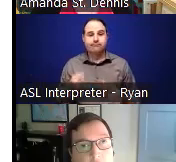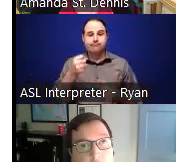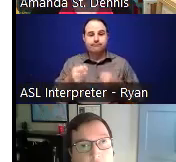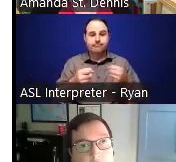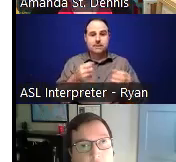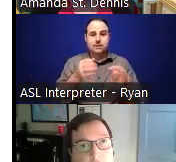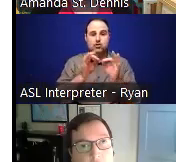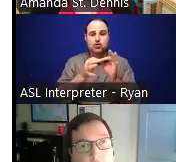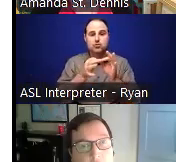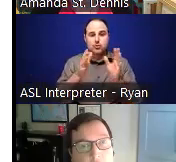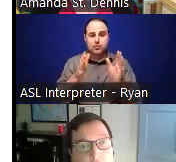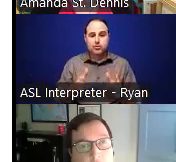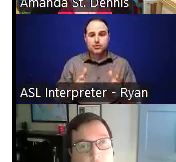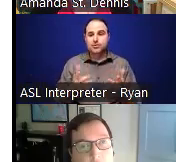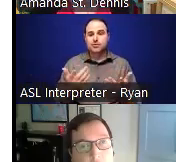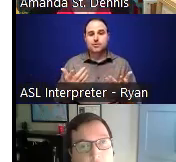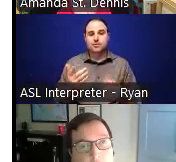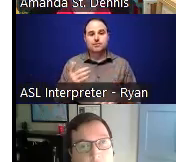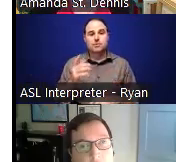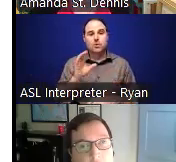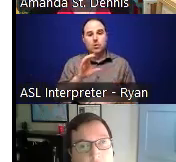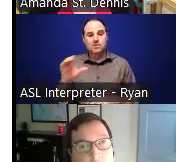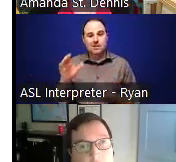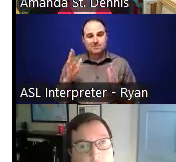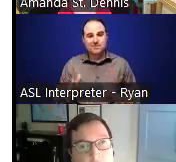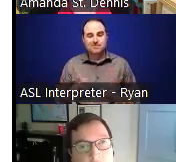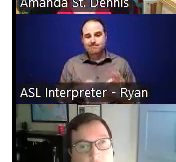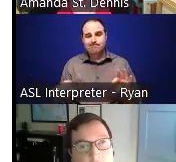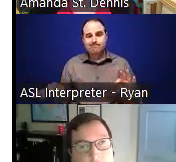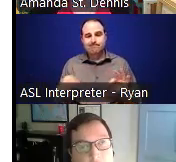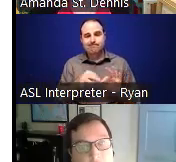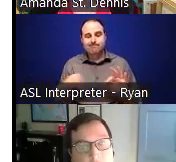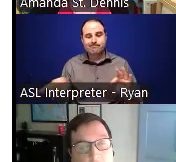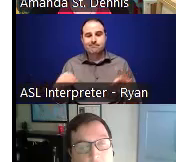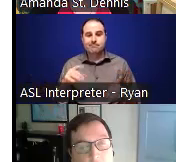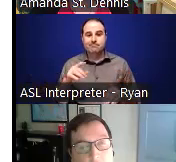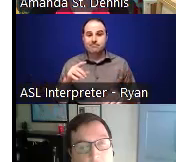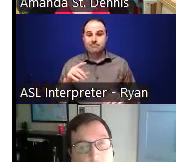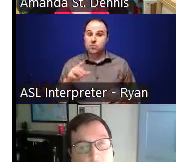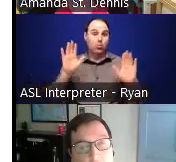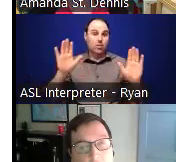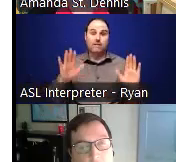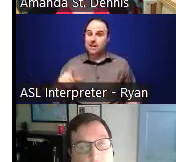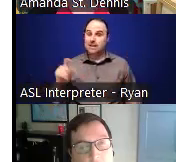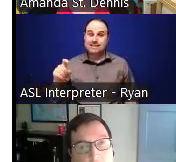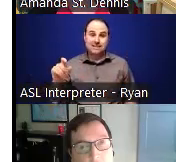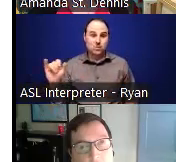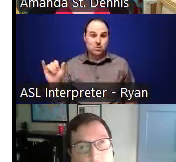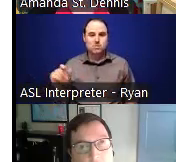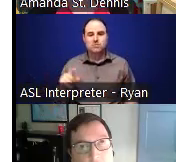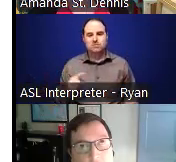is great and absolutely needed, but there's also other accommodation needs that aren't always at